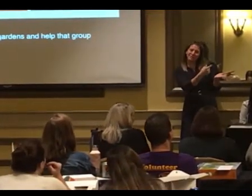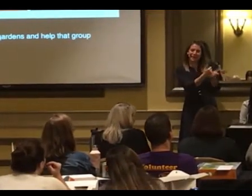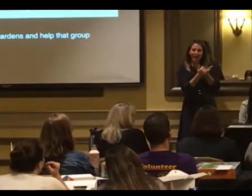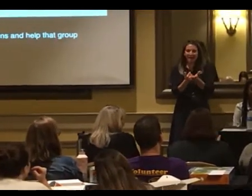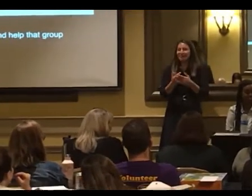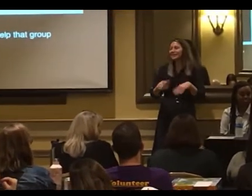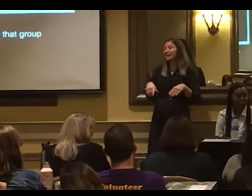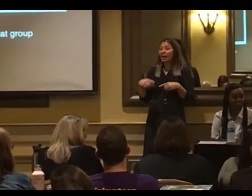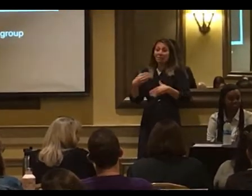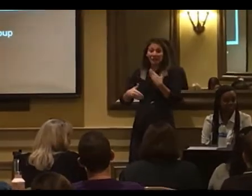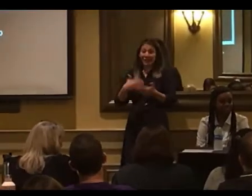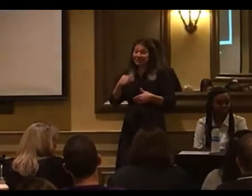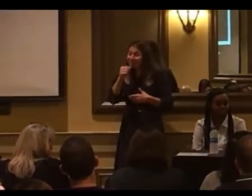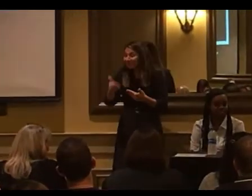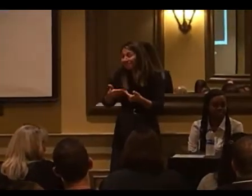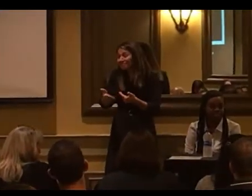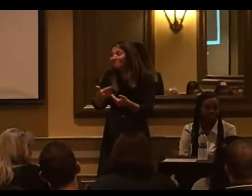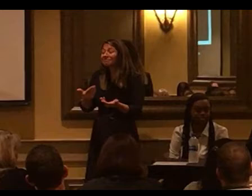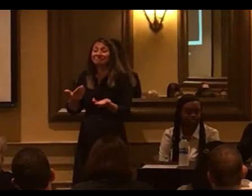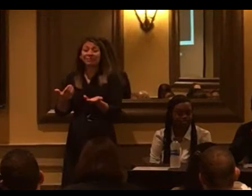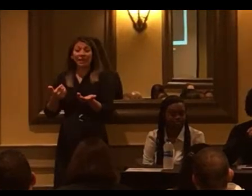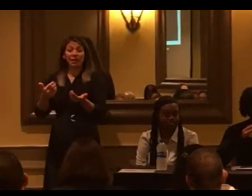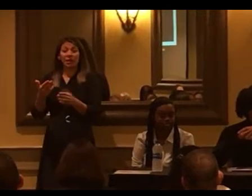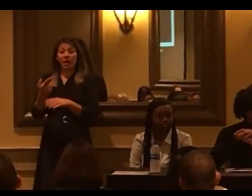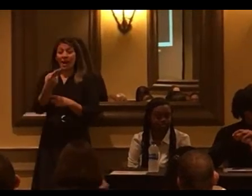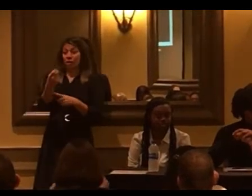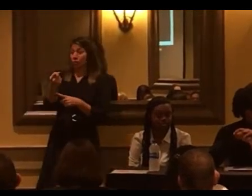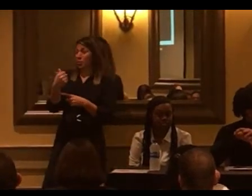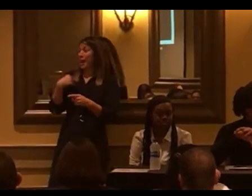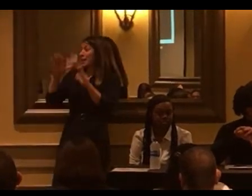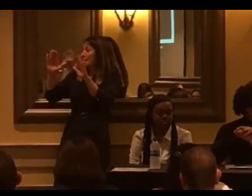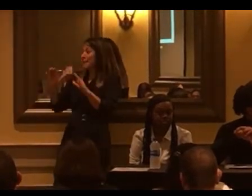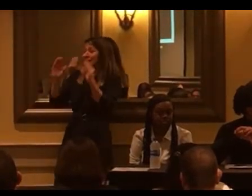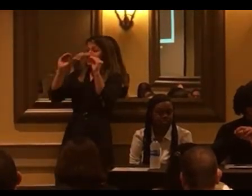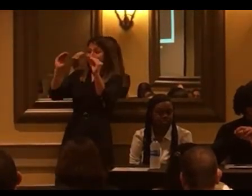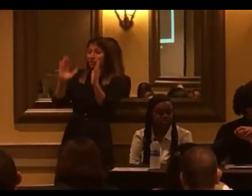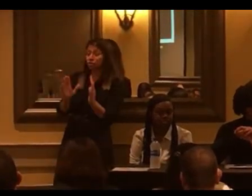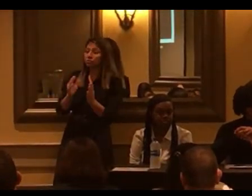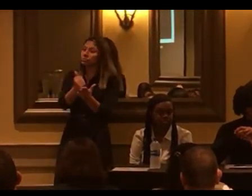I had BC teachers in high school. They helped me with a lot.